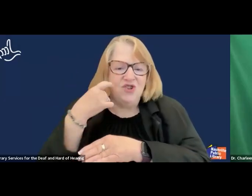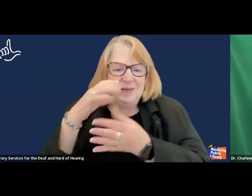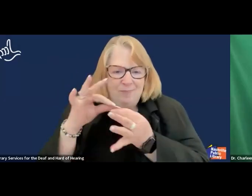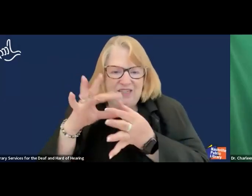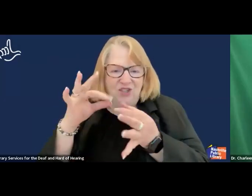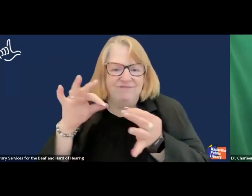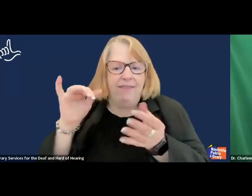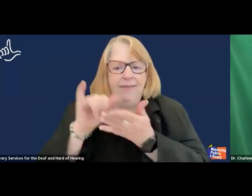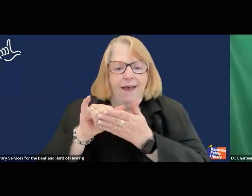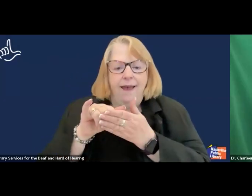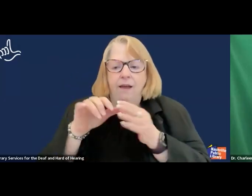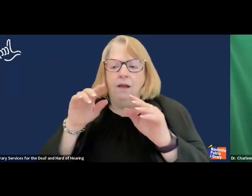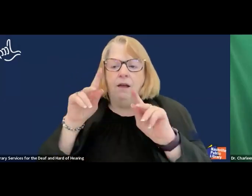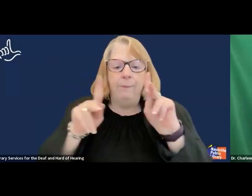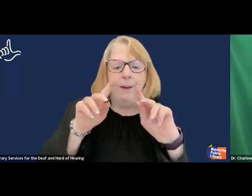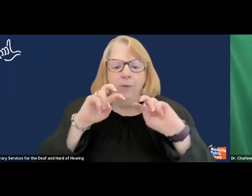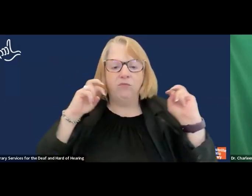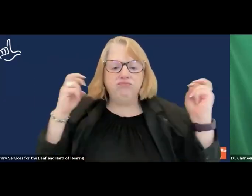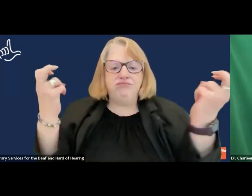Philip Boyd mentioned dinner table syndrome.